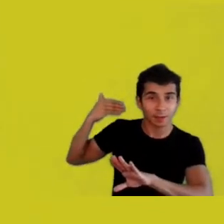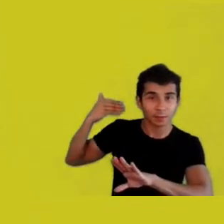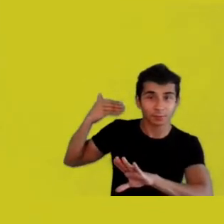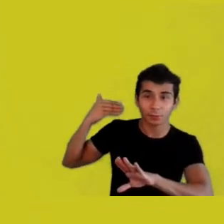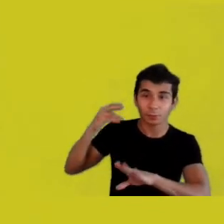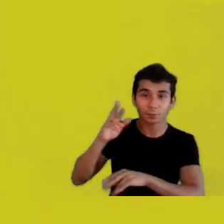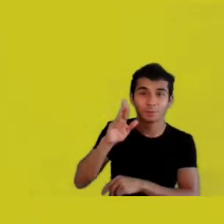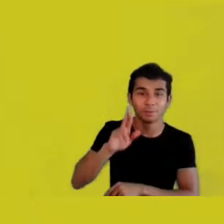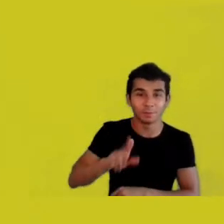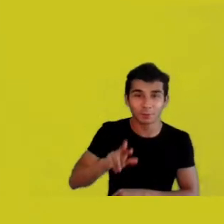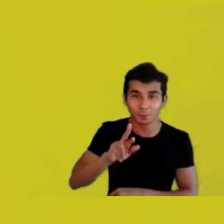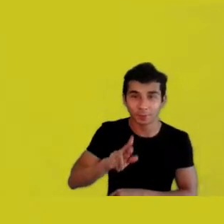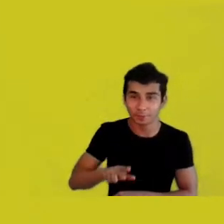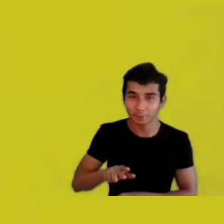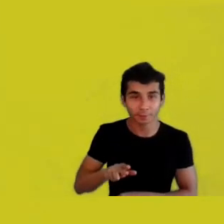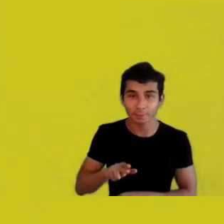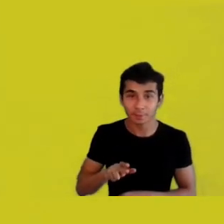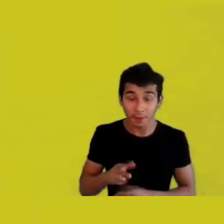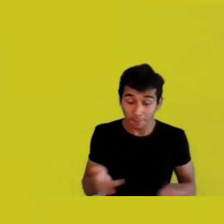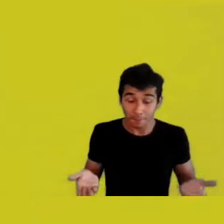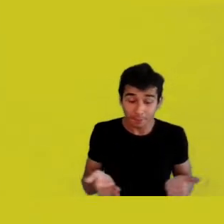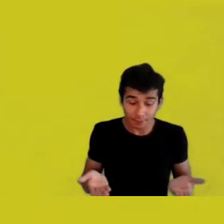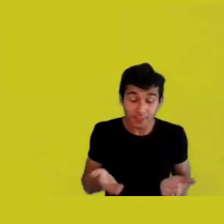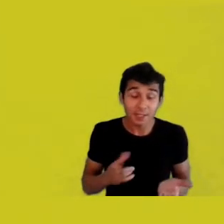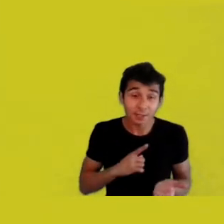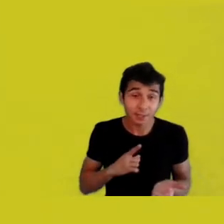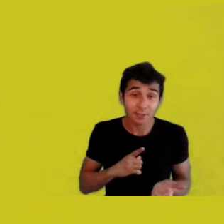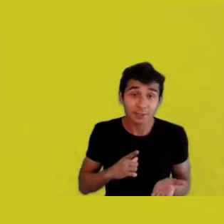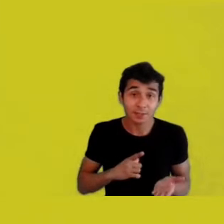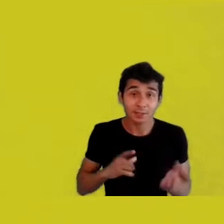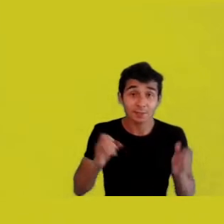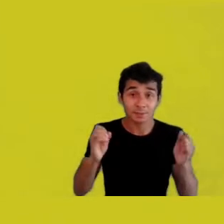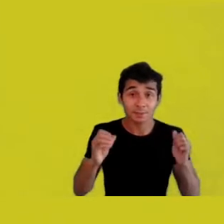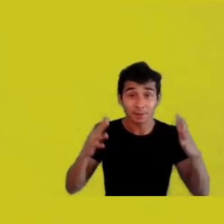of humans par excellence, and still is.